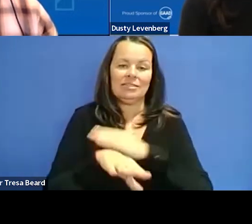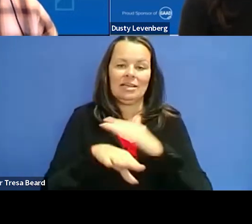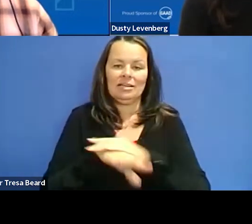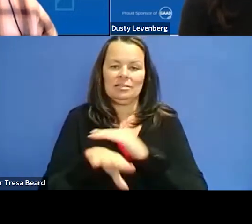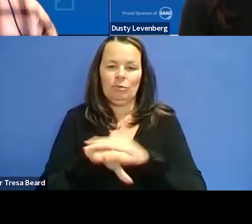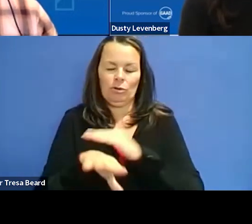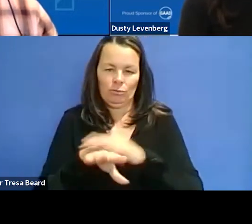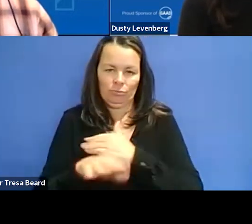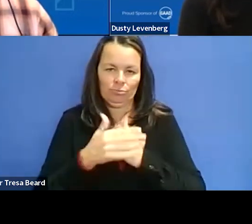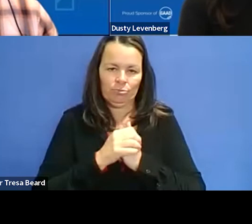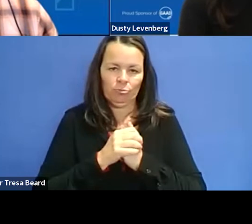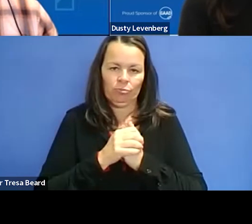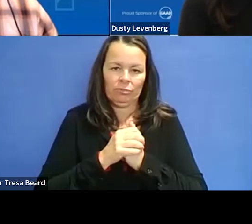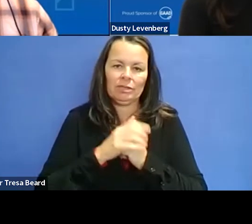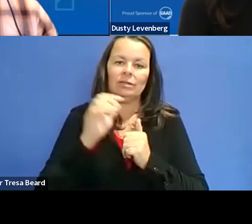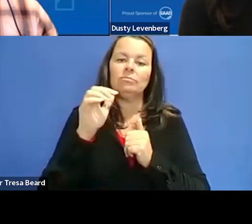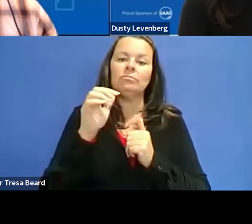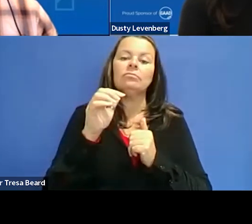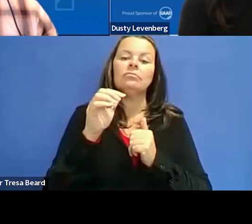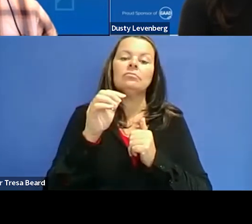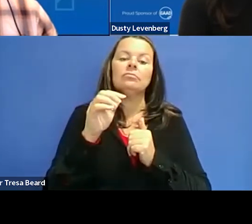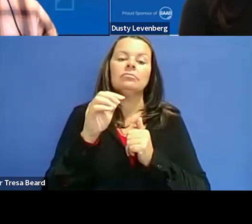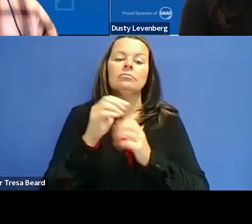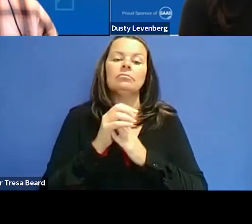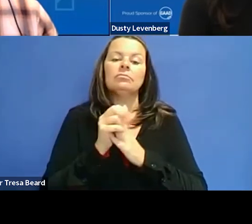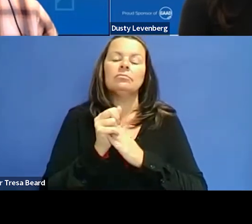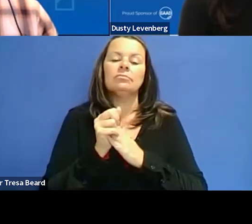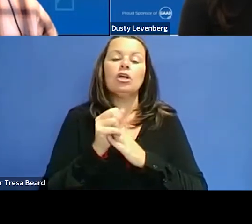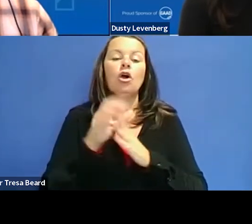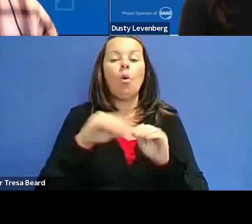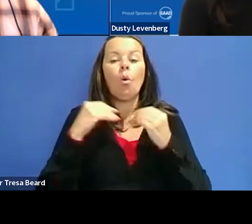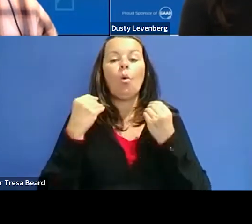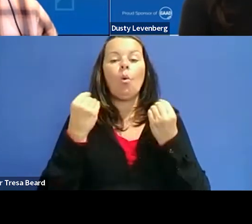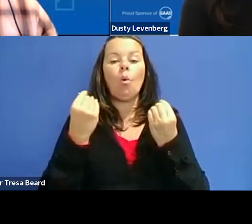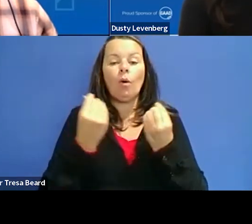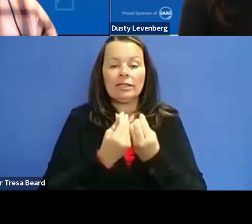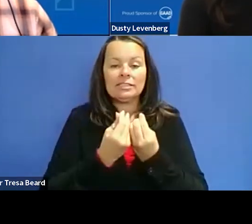poor contrast, to mess it up. Organization education will help.